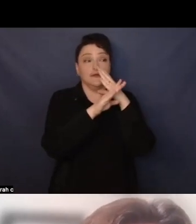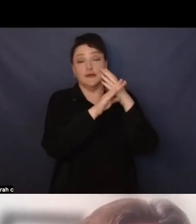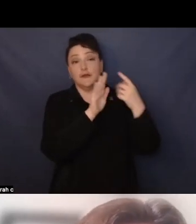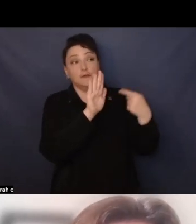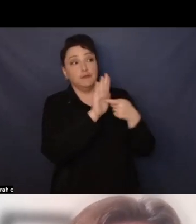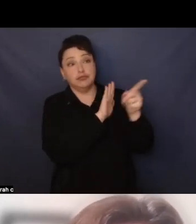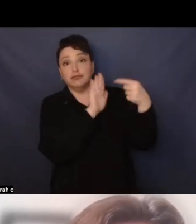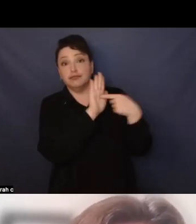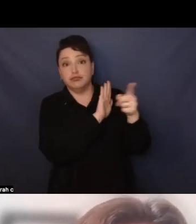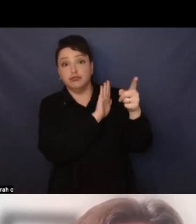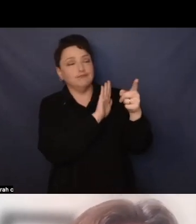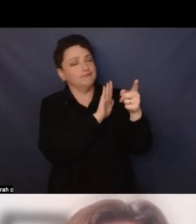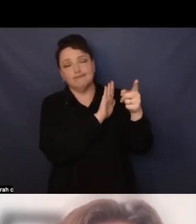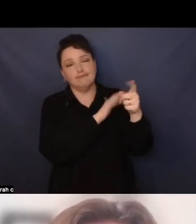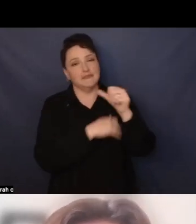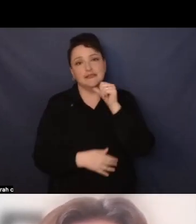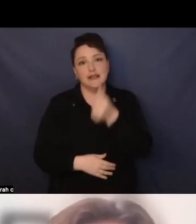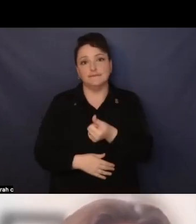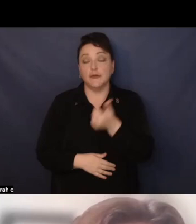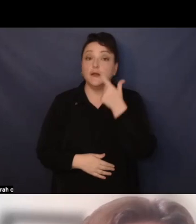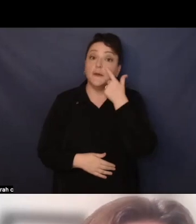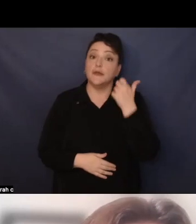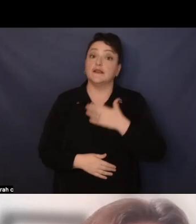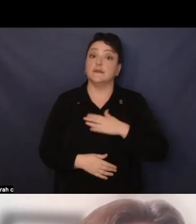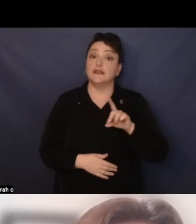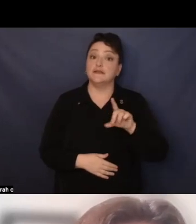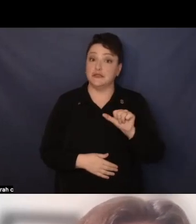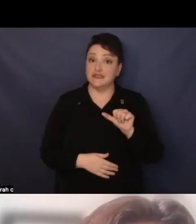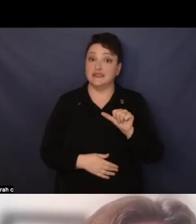infectious diseases. Because of my disabilities, acquiring COVID-19